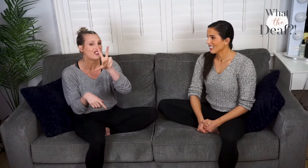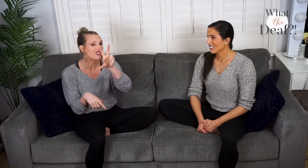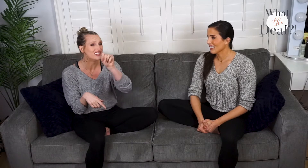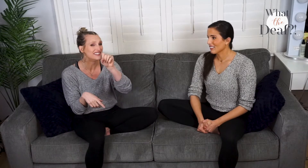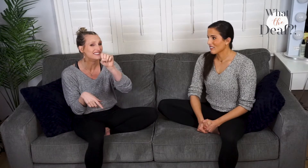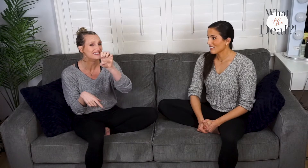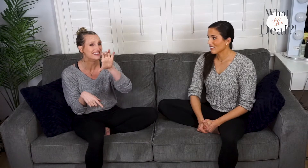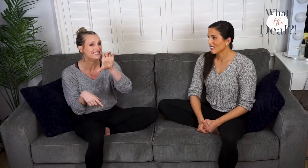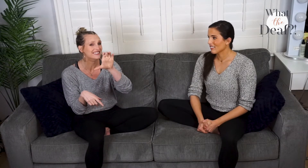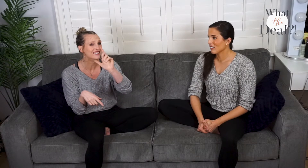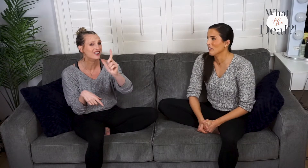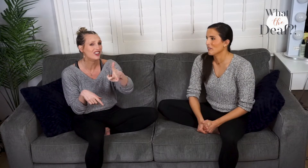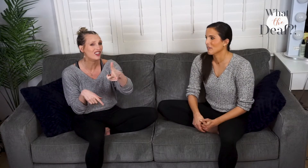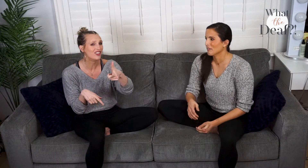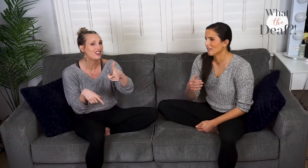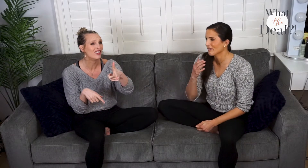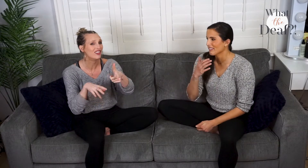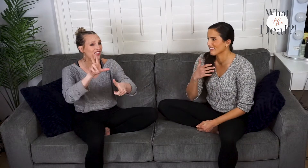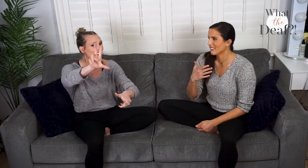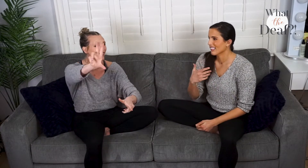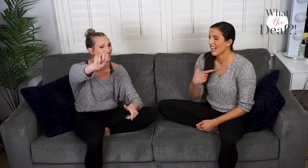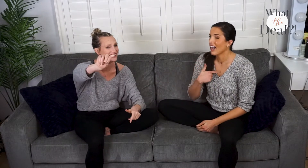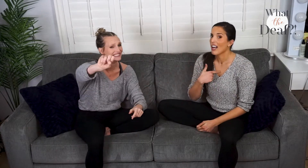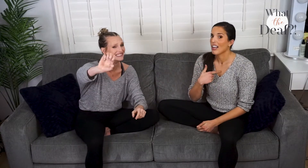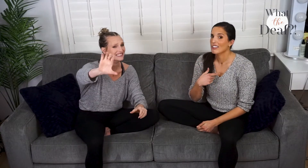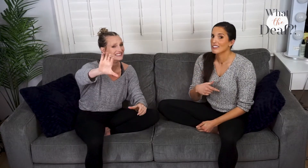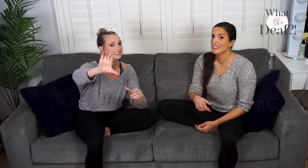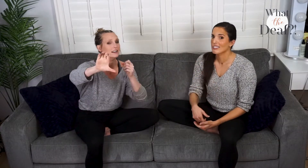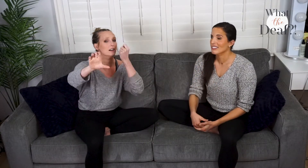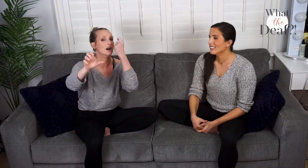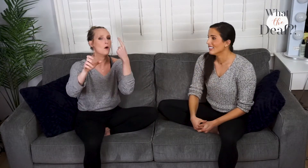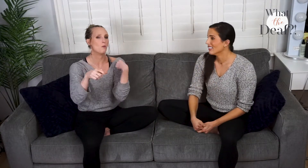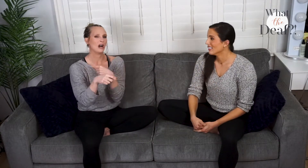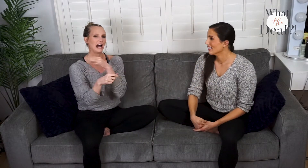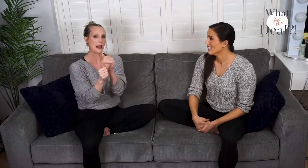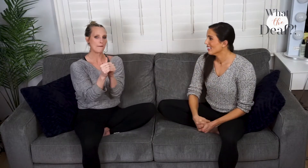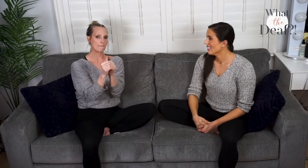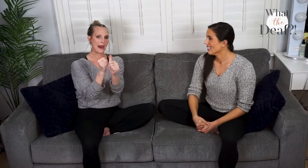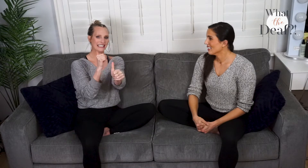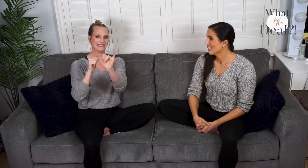Not even 30 seconds later... 30 seconds.